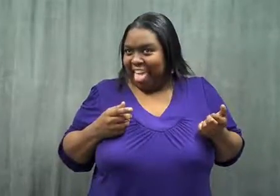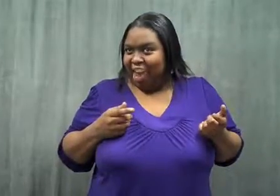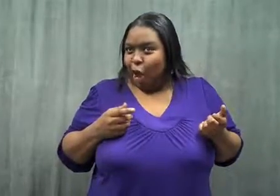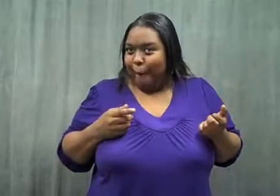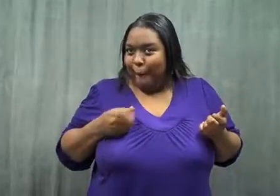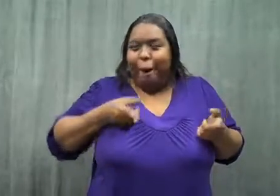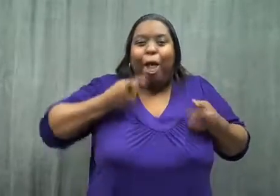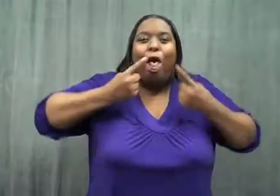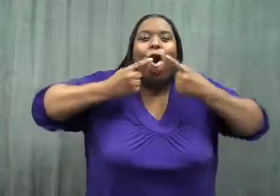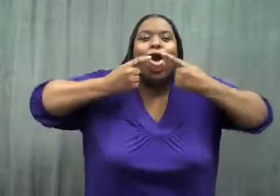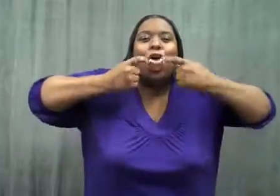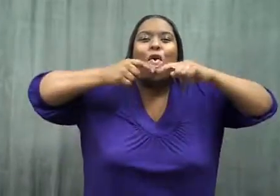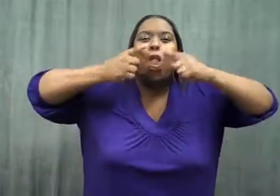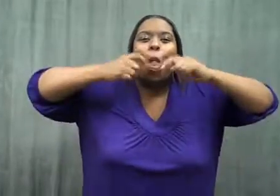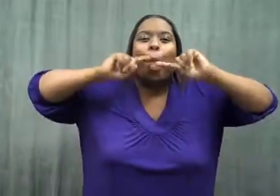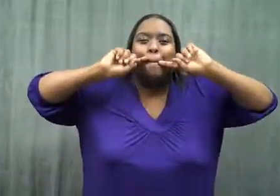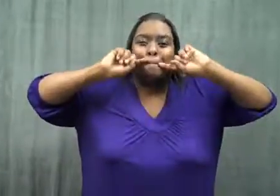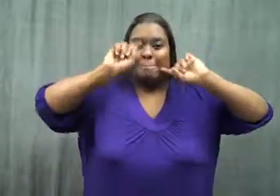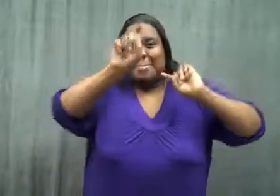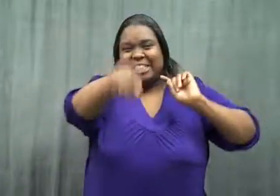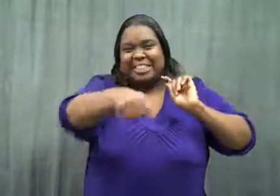Just roll up your tongue.